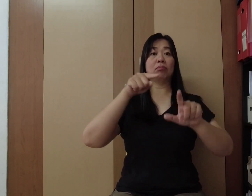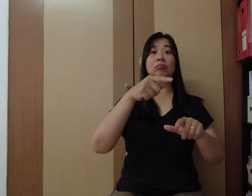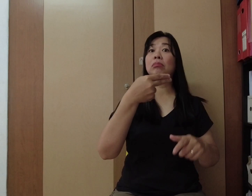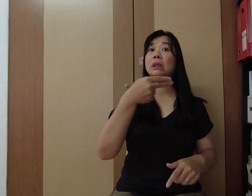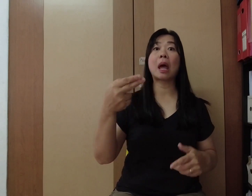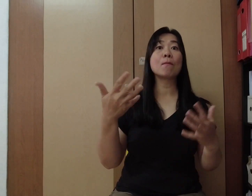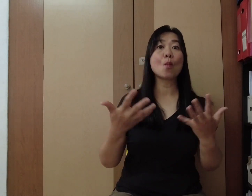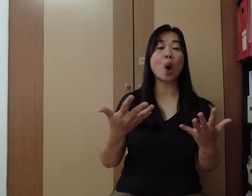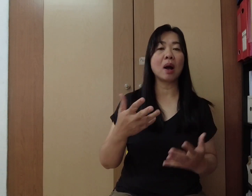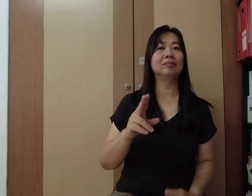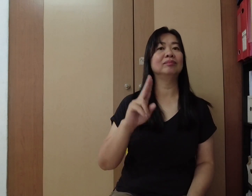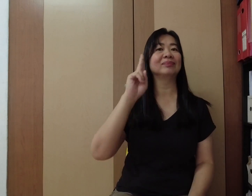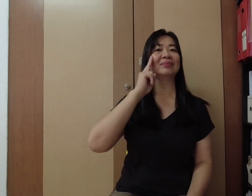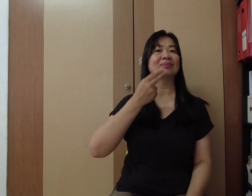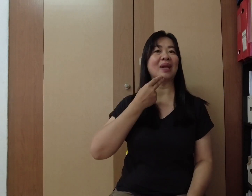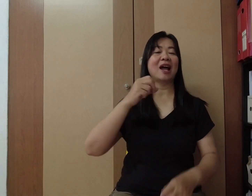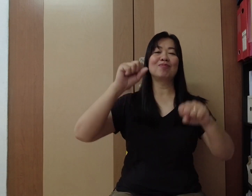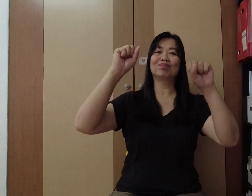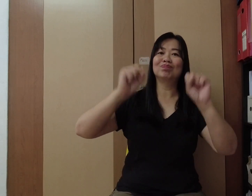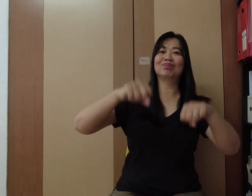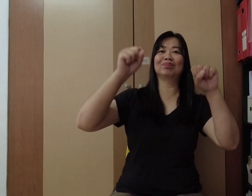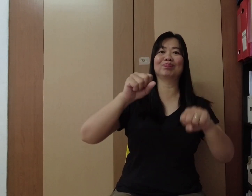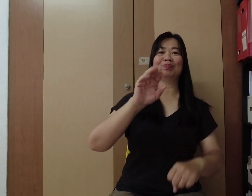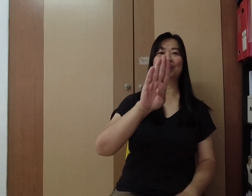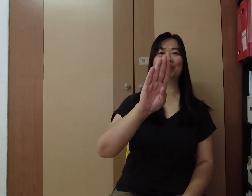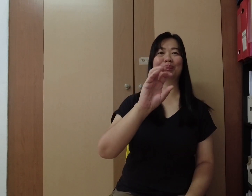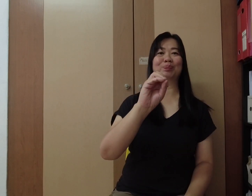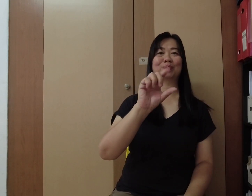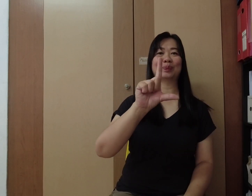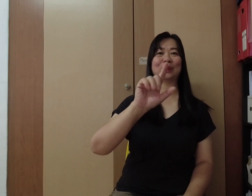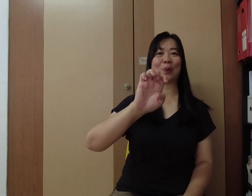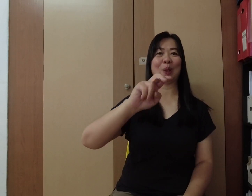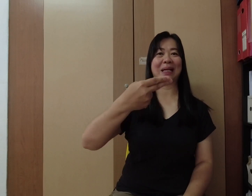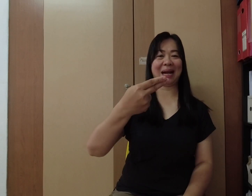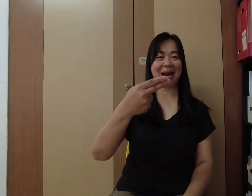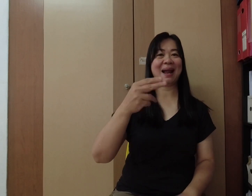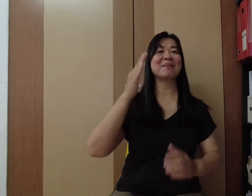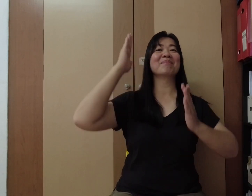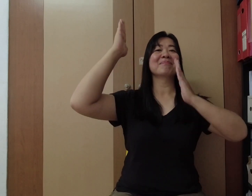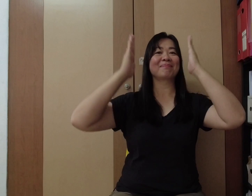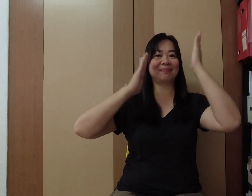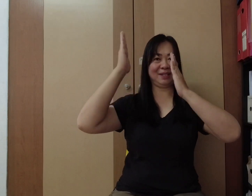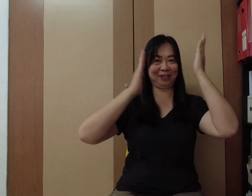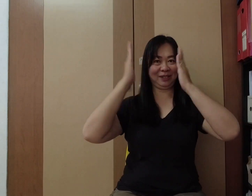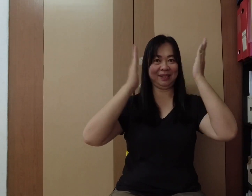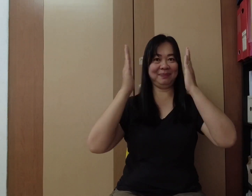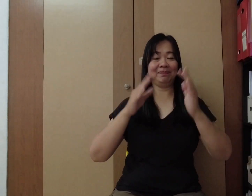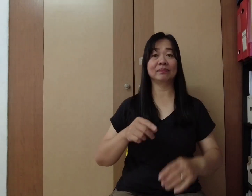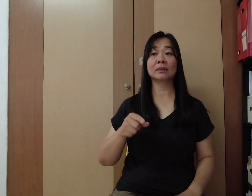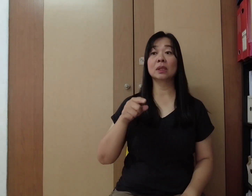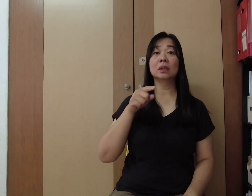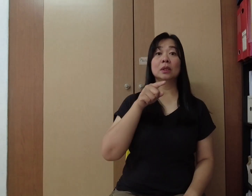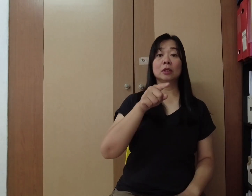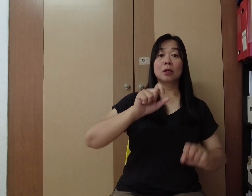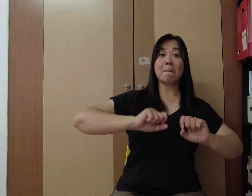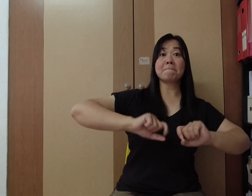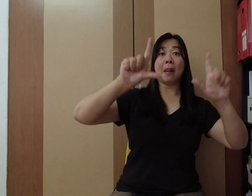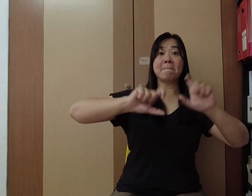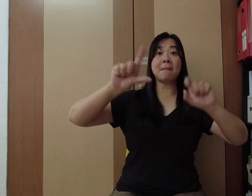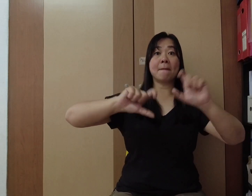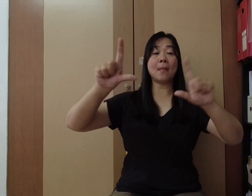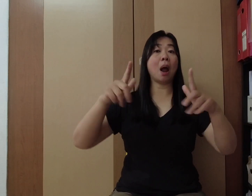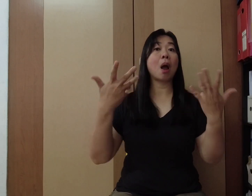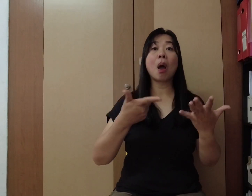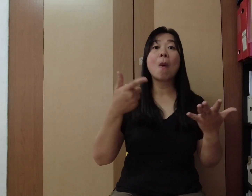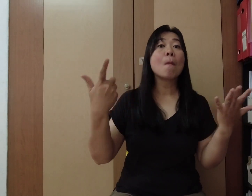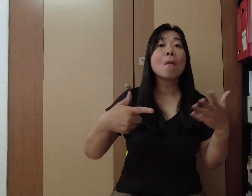in Malaysia - her blog is called Deaf Boleh, Malaysia.